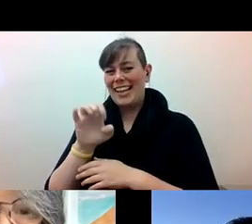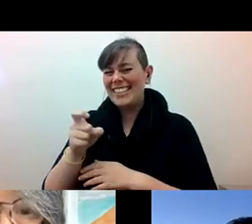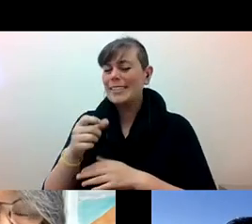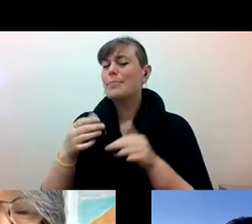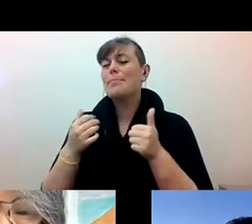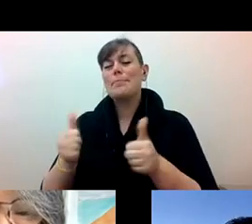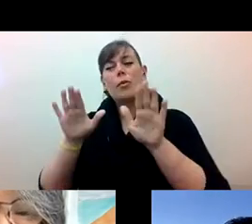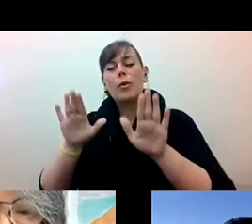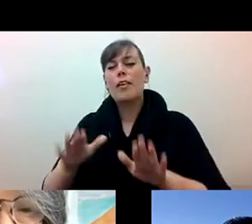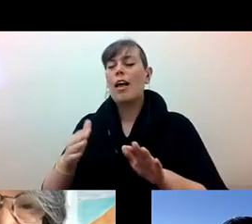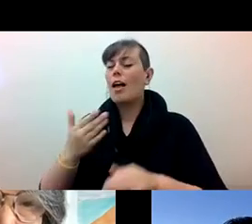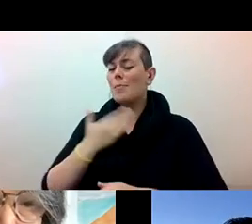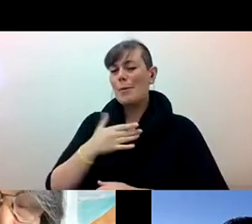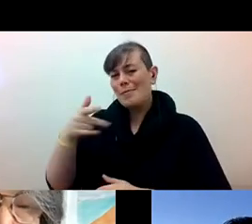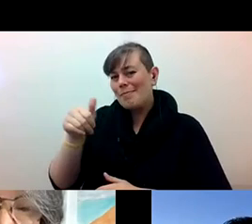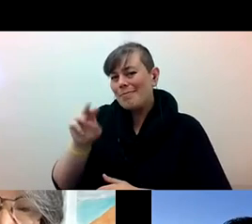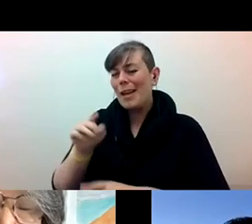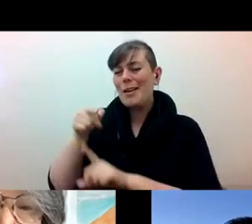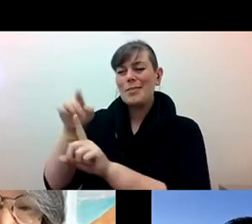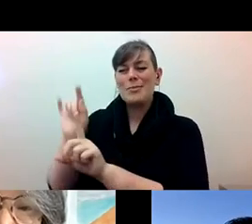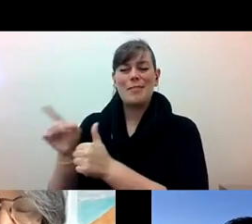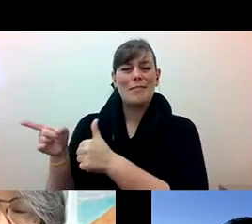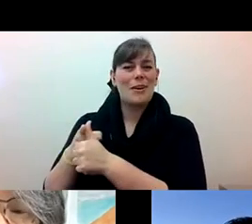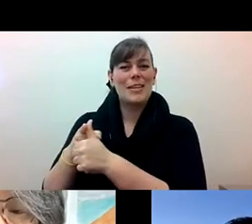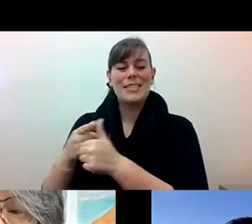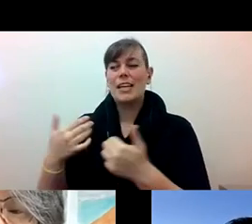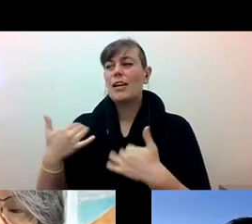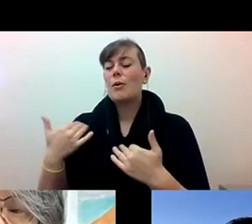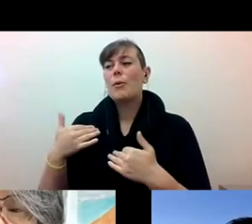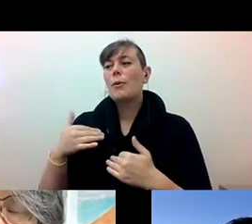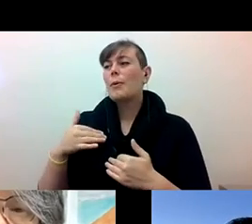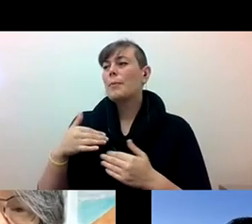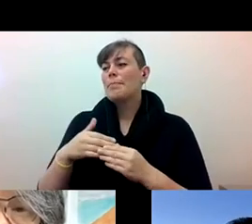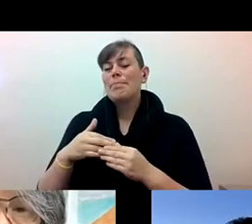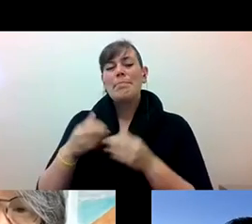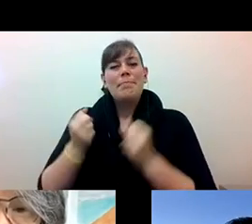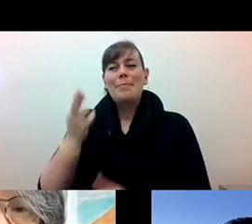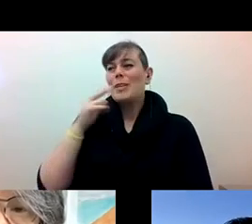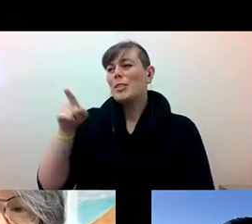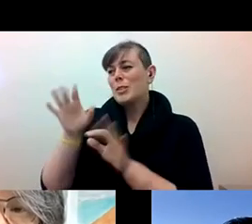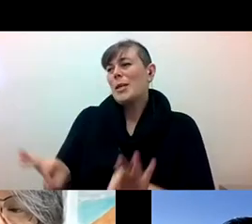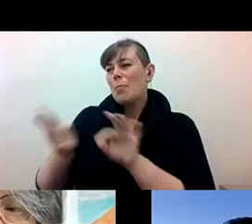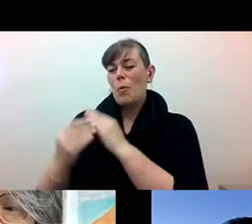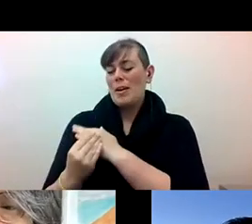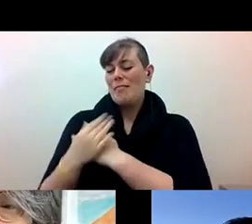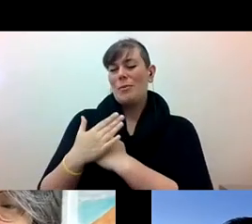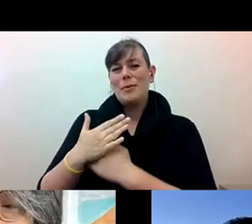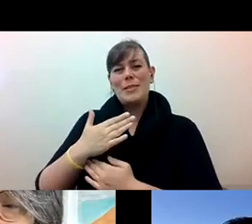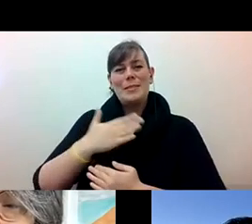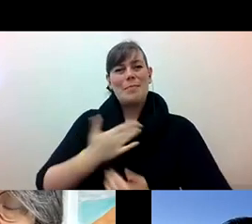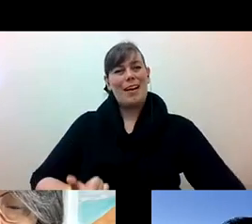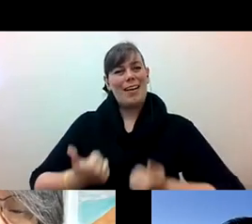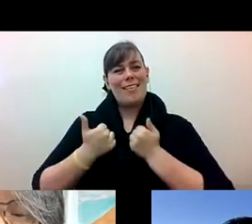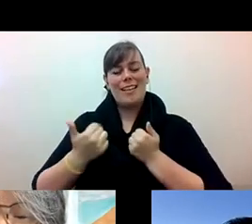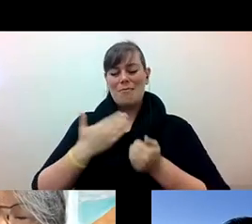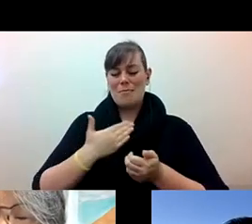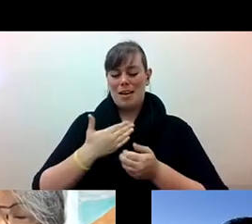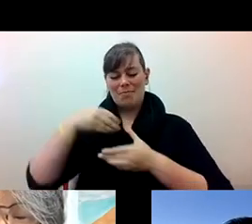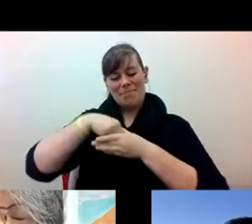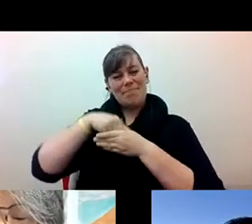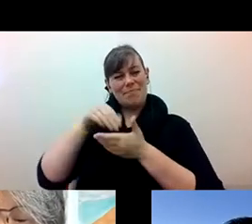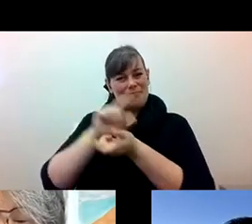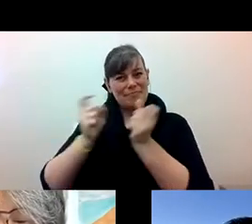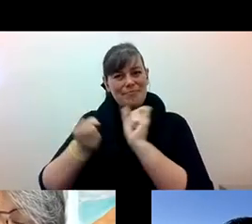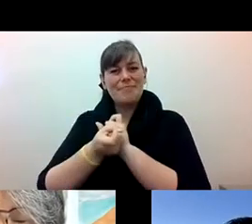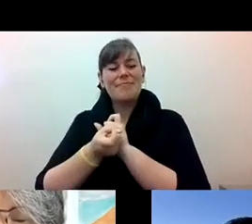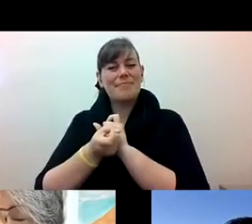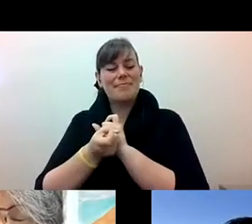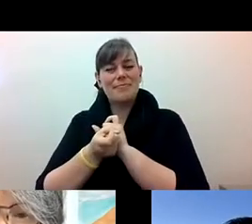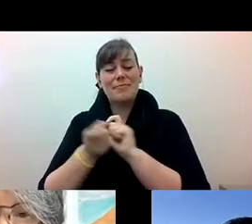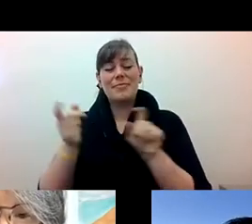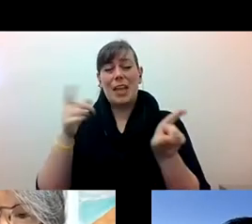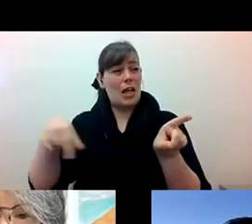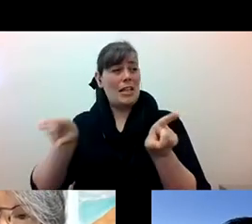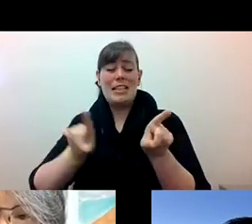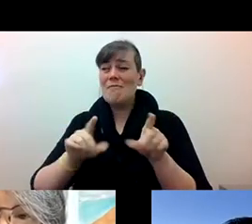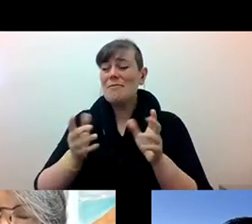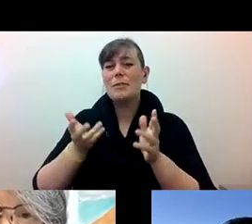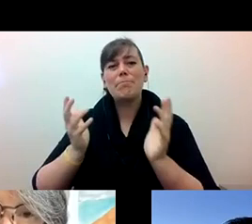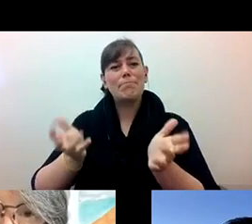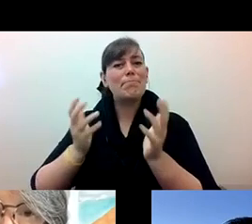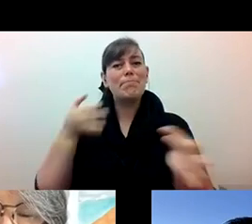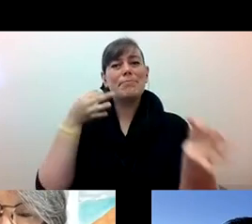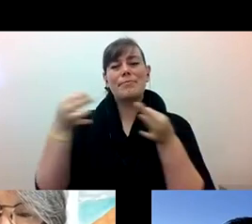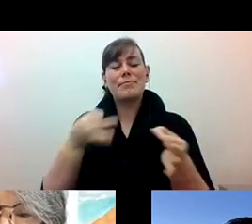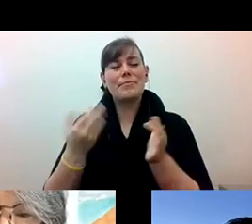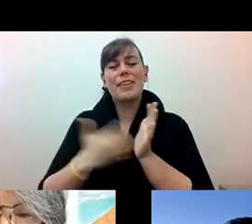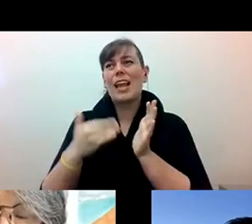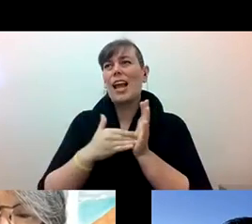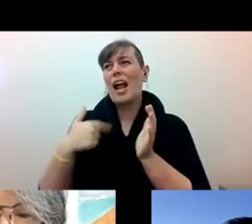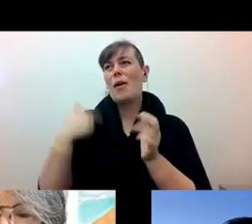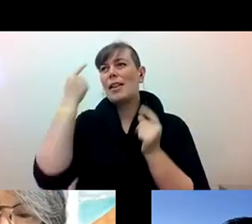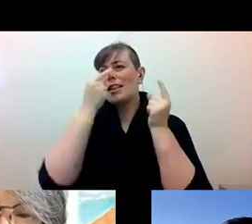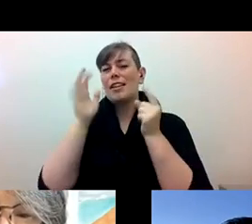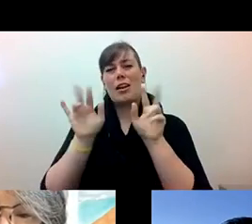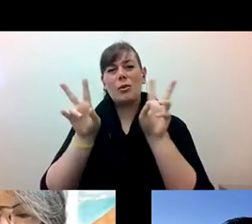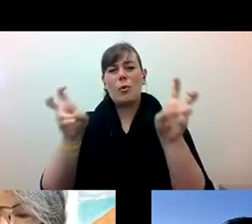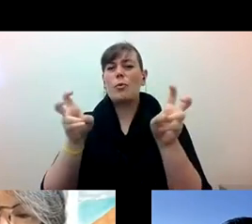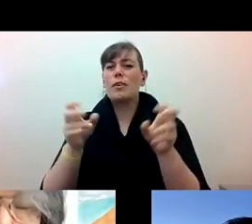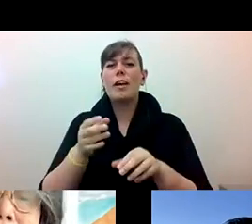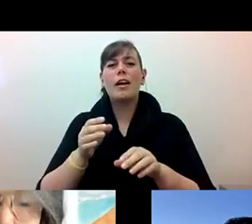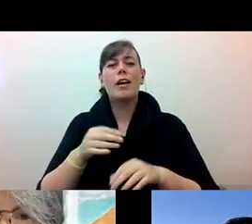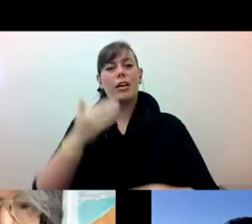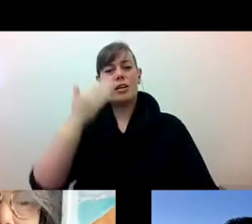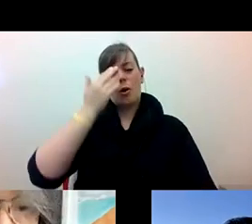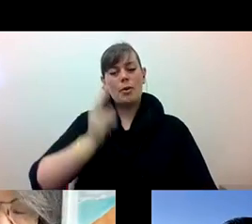Alex Tom he/him: in a lot of ways Pam has been such an important influence for myself in my own personal transformation and, as you all were talking, the thing that just kept coming up to me was that quote, that know history, know self and um